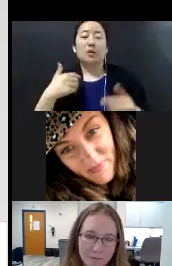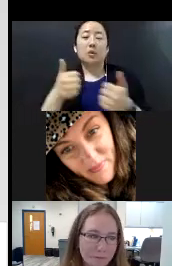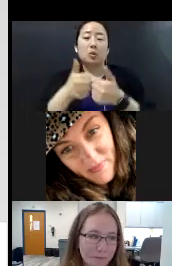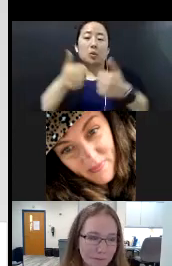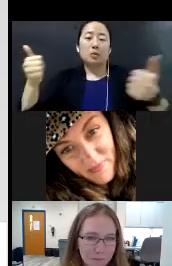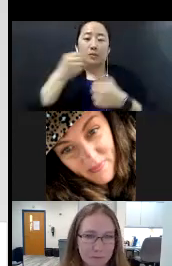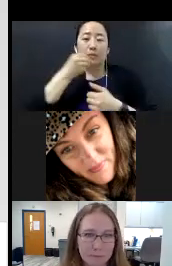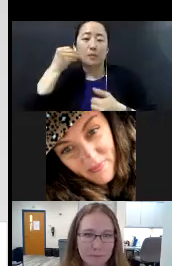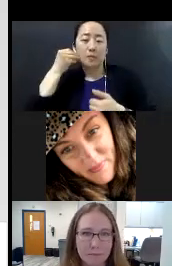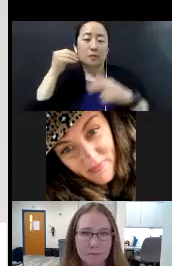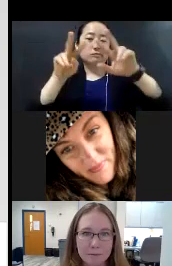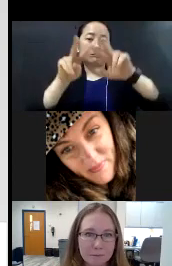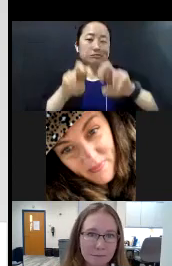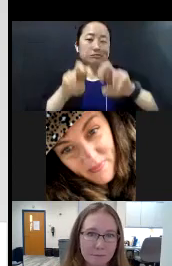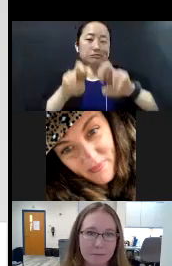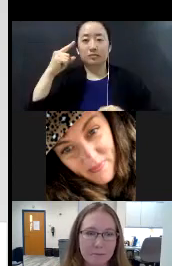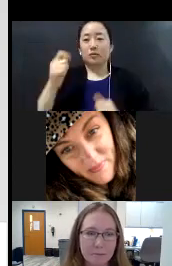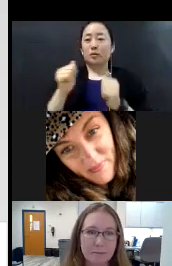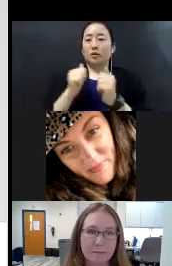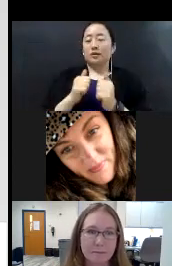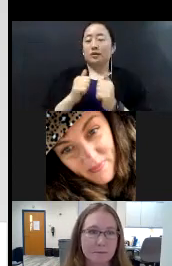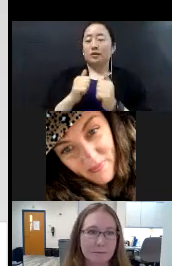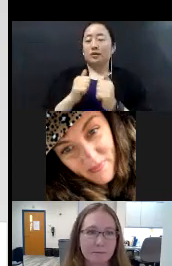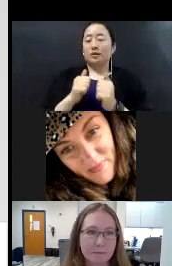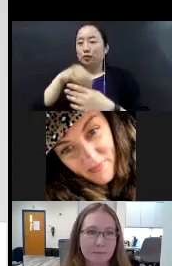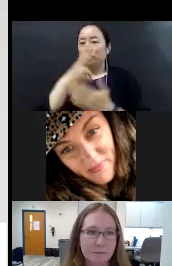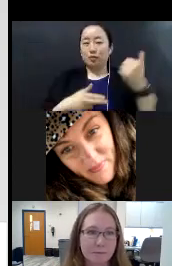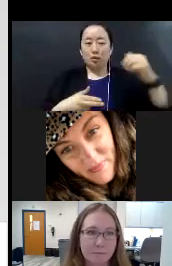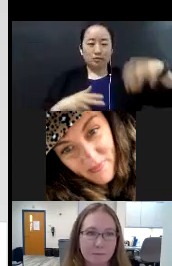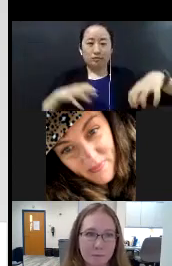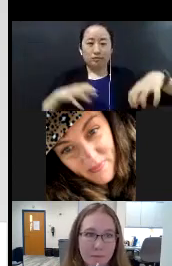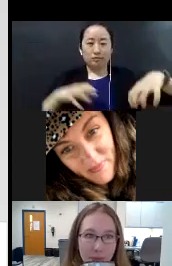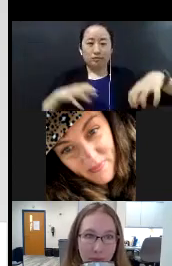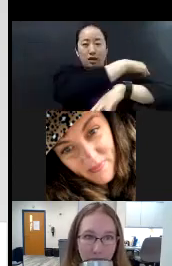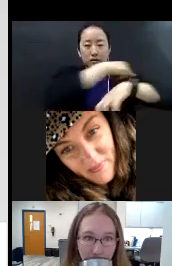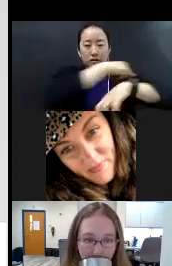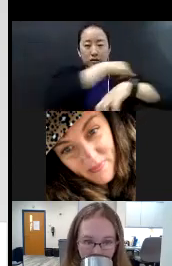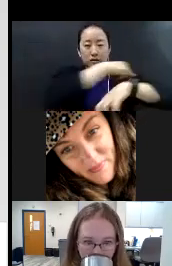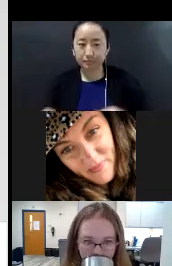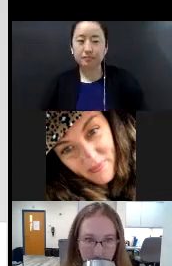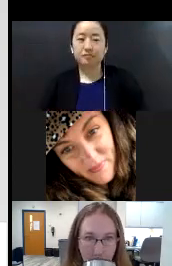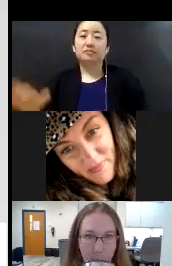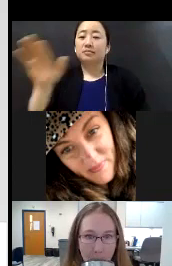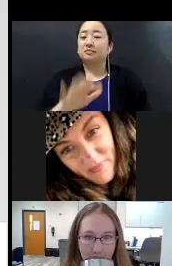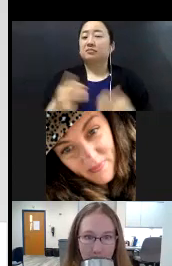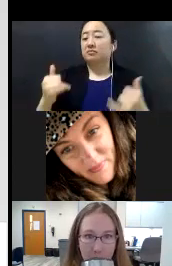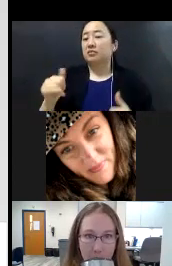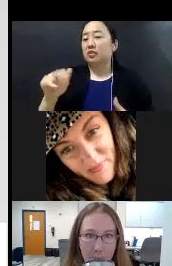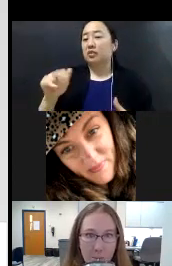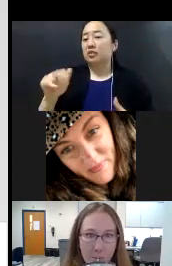THAT'S ACROSS BOTH OF OUR CAMPUSES. WE CURRENTLY HAVE ABOUT A 35% RESPONSE RATE FOR OUR SURVEYS.